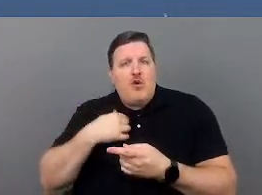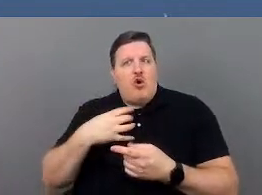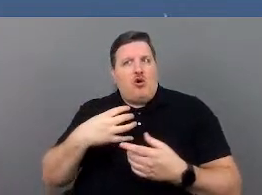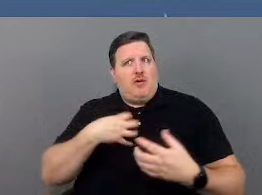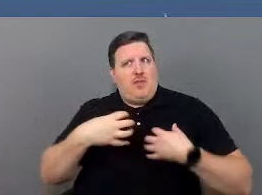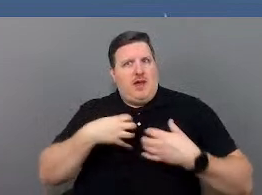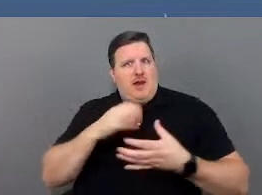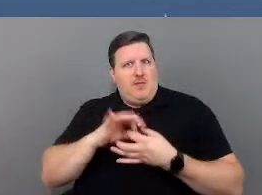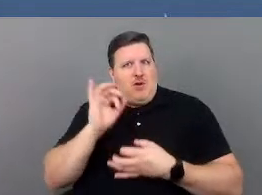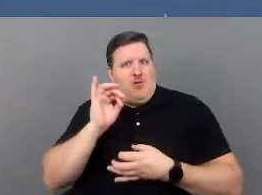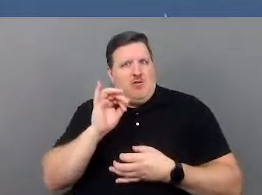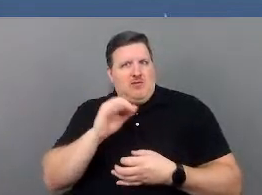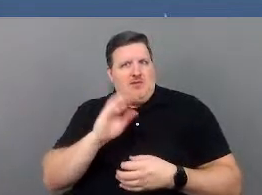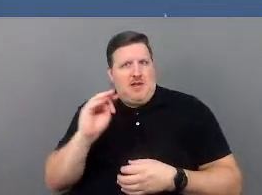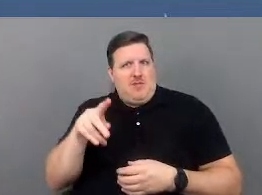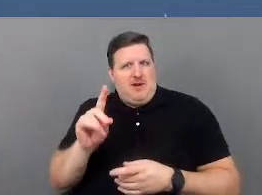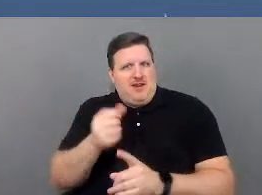AND THAT'S THE DEPARTMENT THE MAYOR PROPOSES TO GIVE $27 MILLION MORE TO.